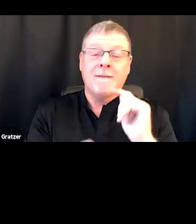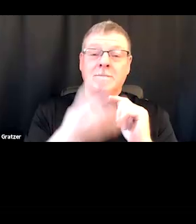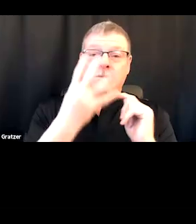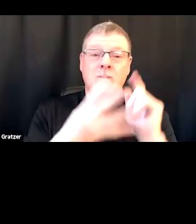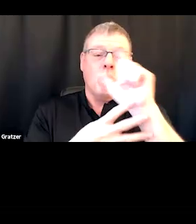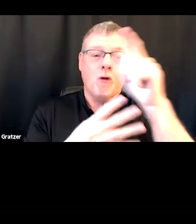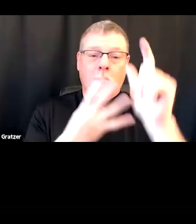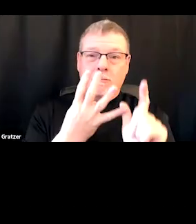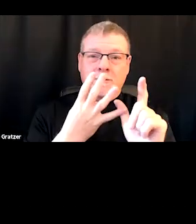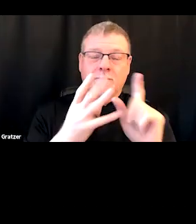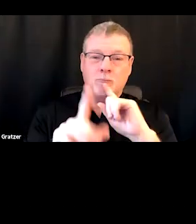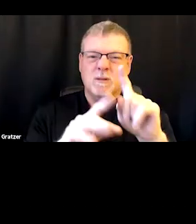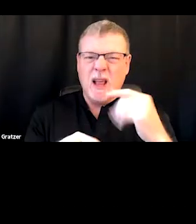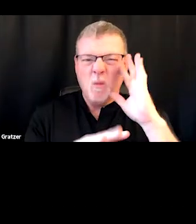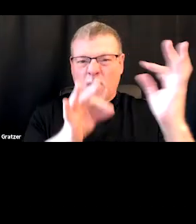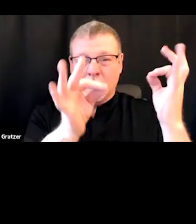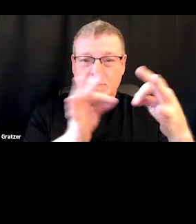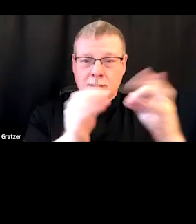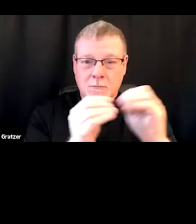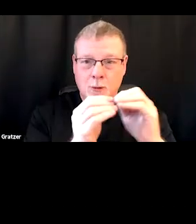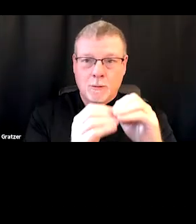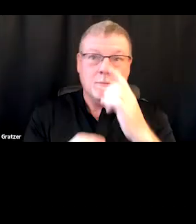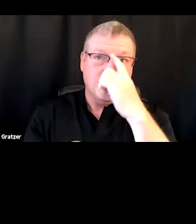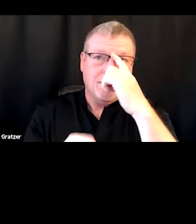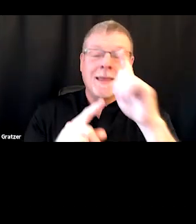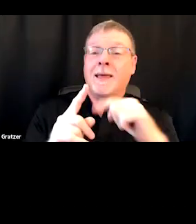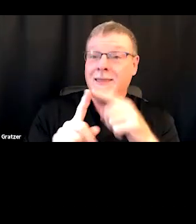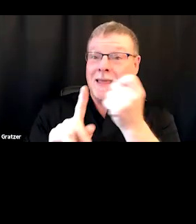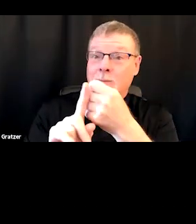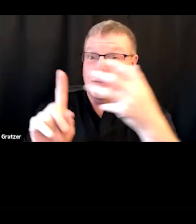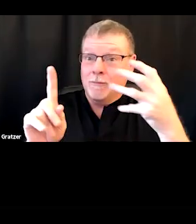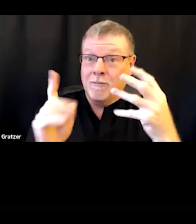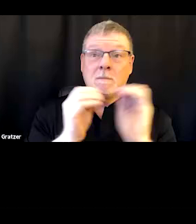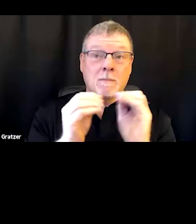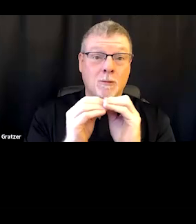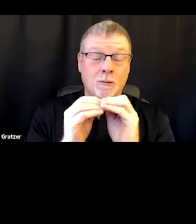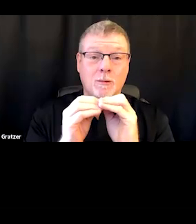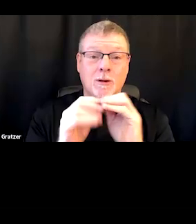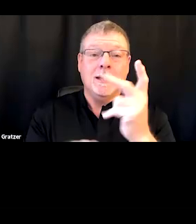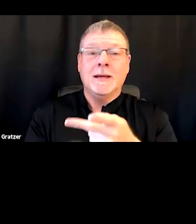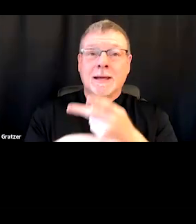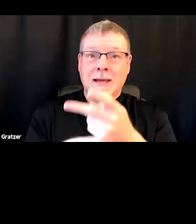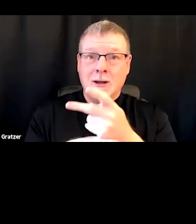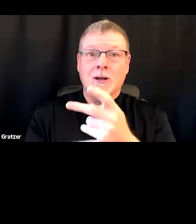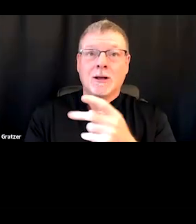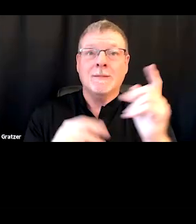that I'll talk with you more about, and have since branched out to providing care for street outreach teams,